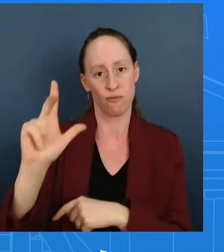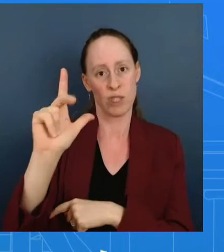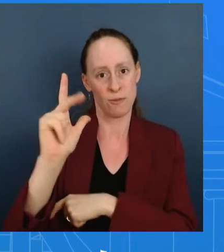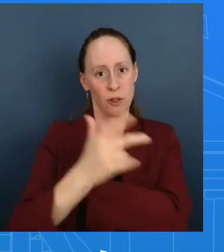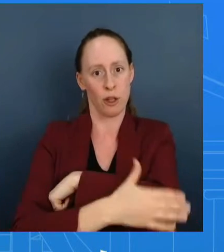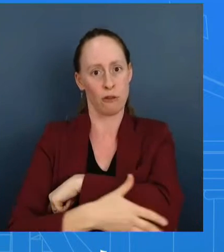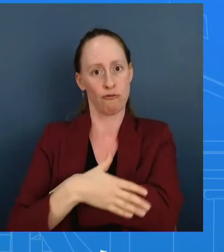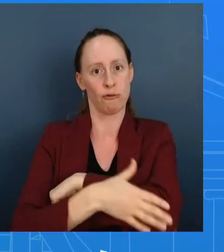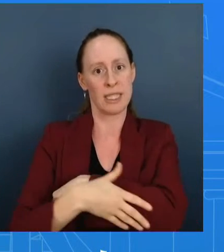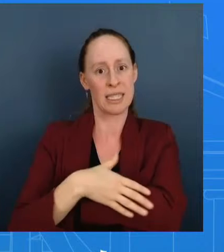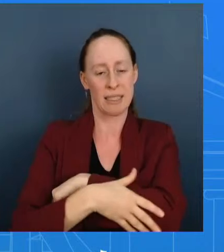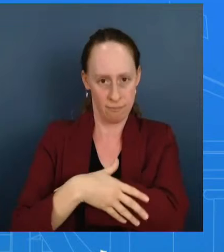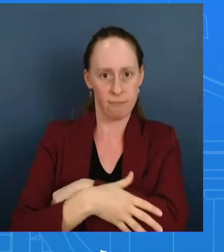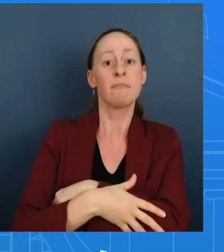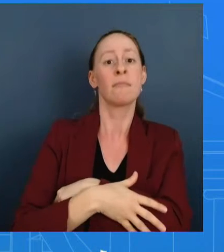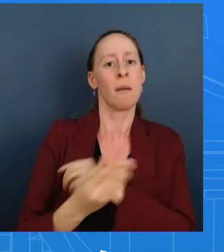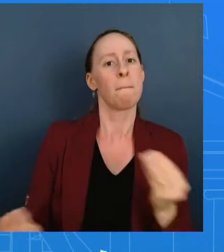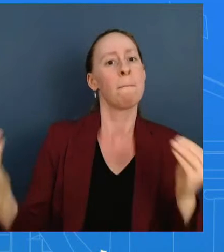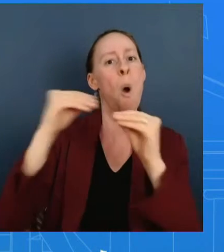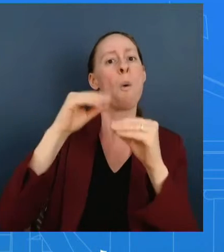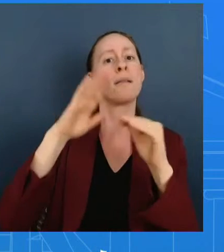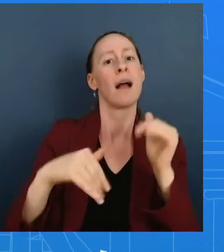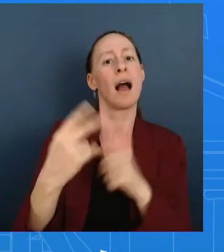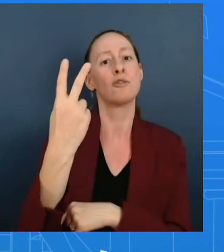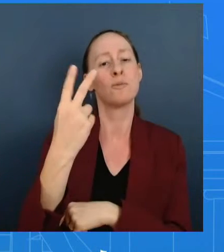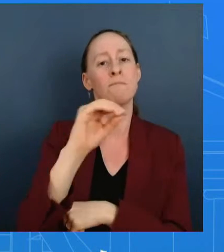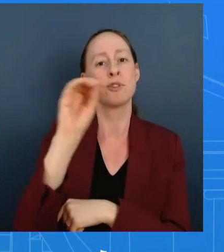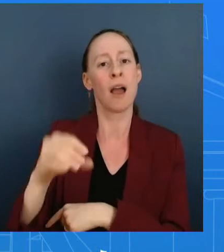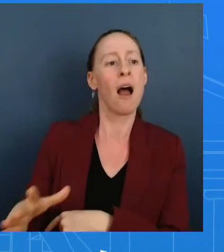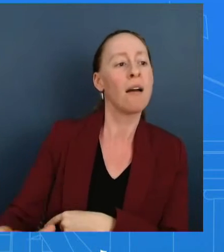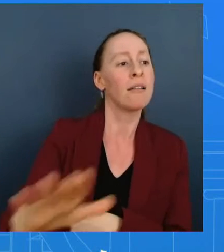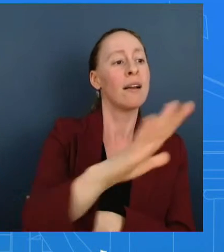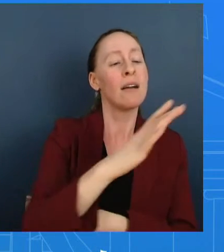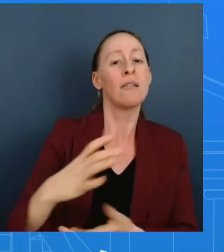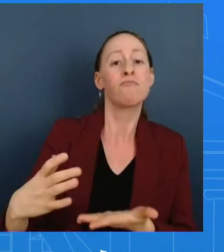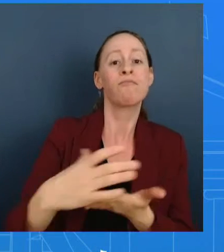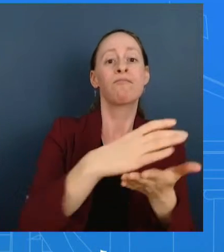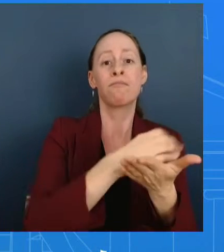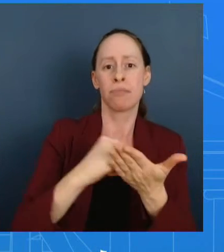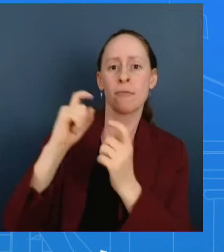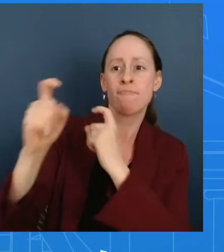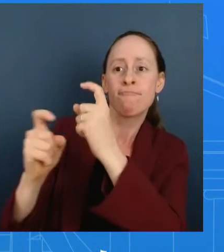on defense spending -- more than twice as many as in 2020 and nearly eight times higher than when the